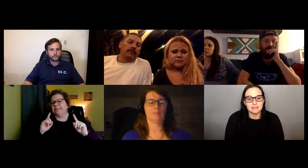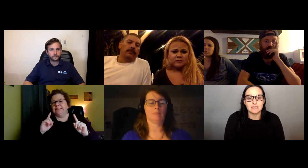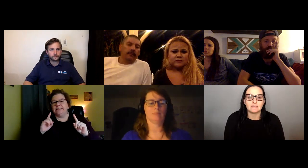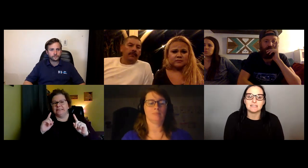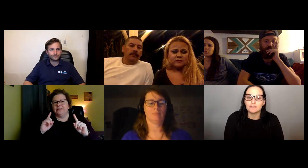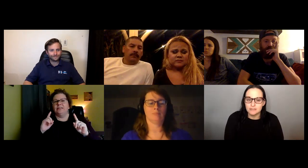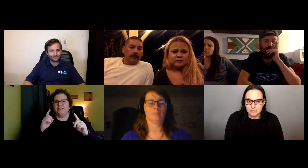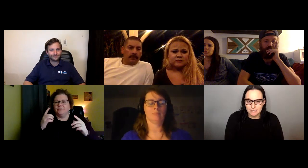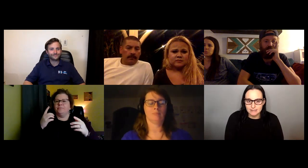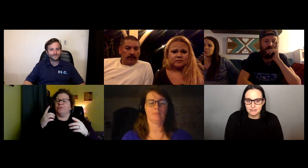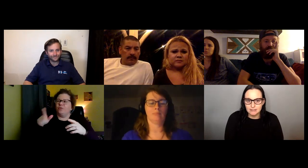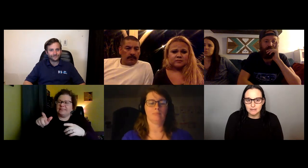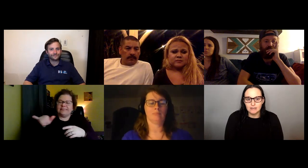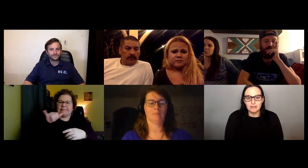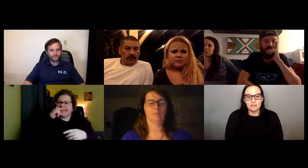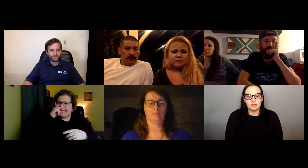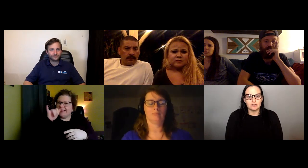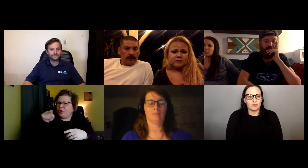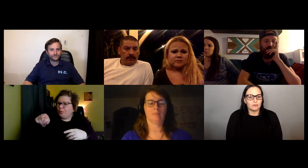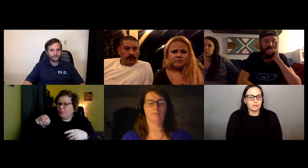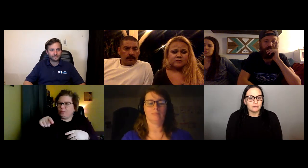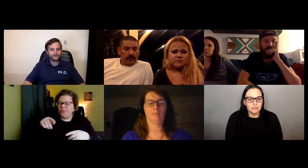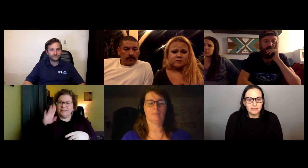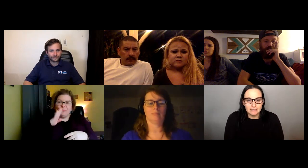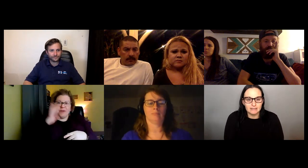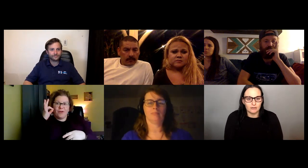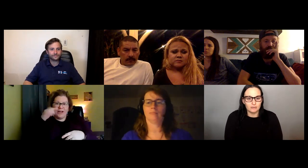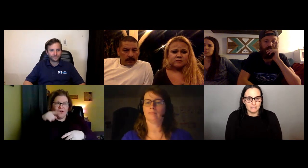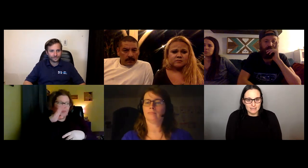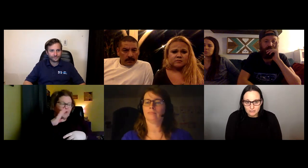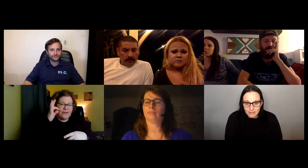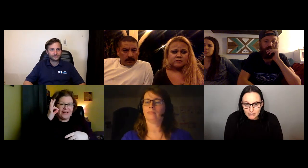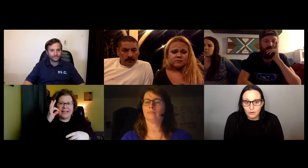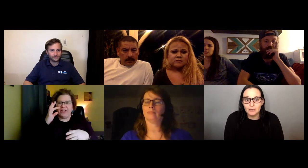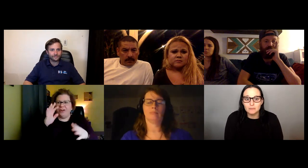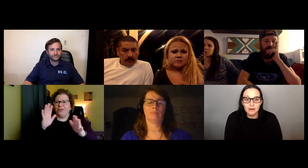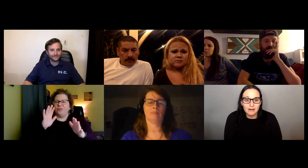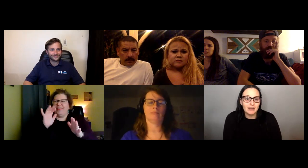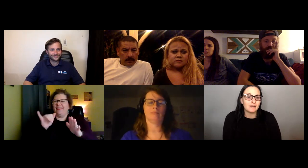instead of the differences so really you know the kids are like you